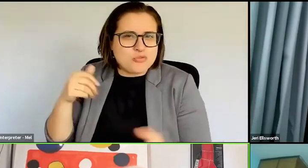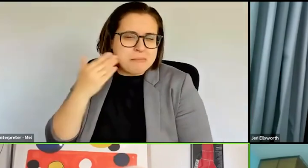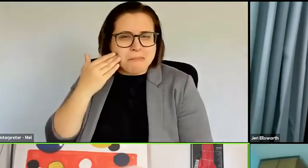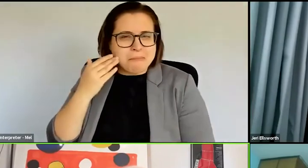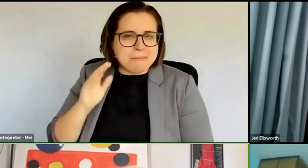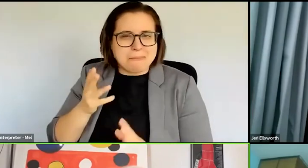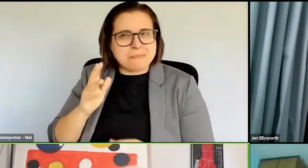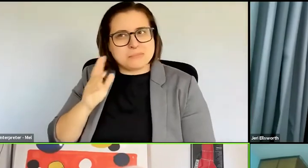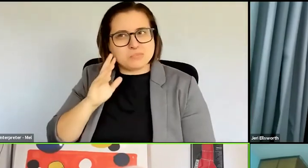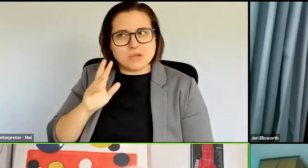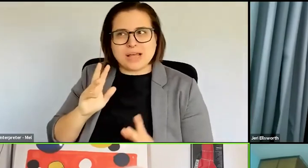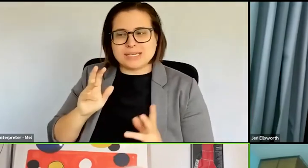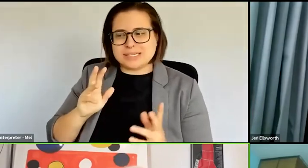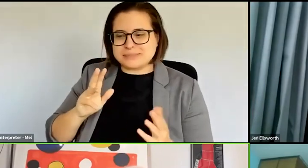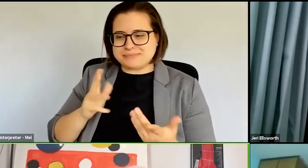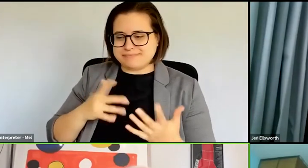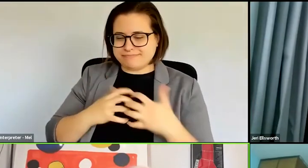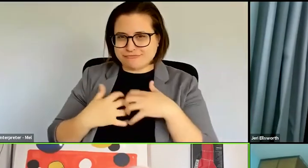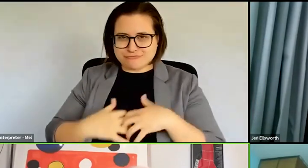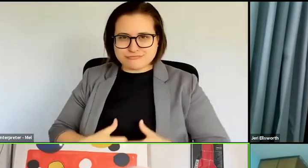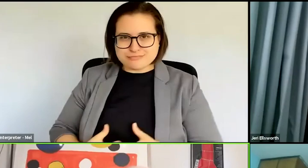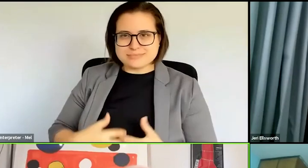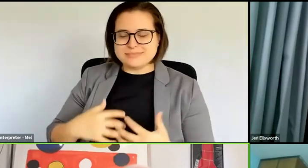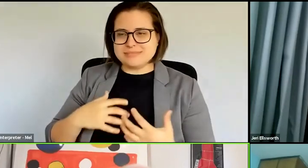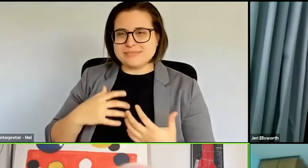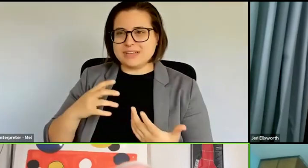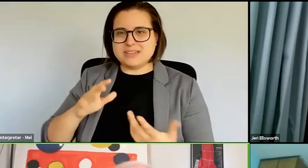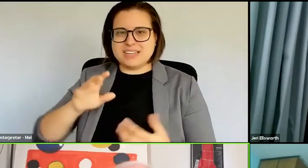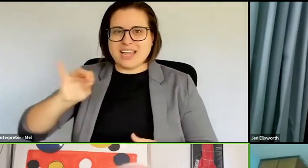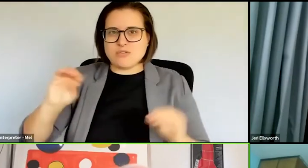you and then if you don't pay your Verizon bill it'll be excreted in your urine,